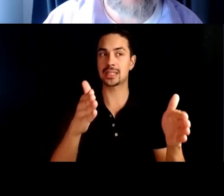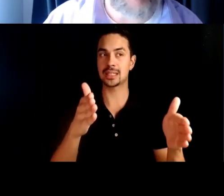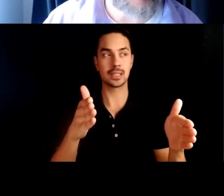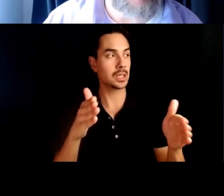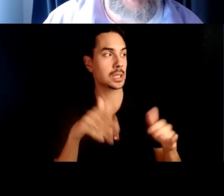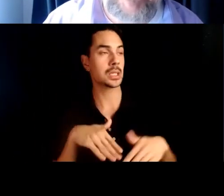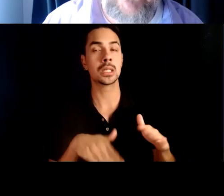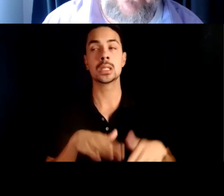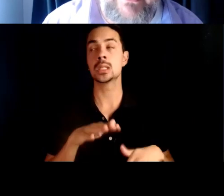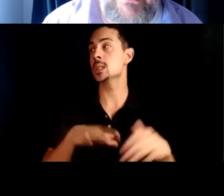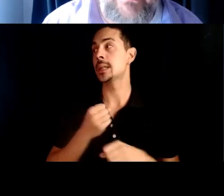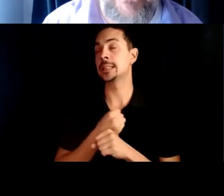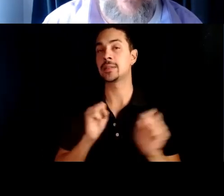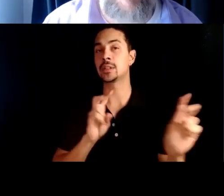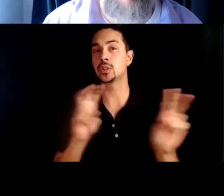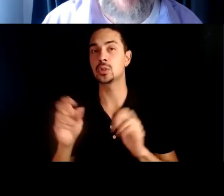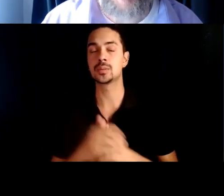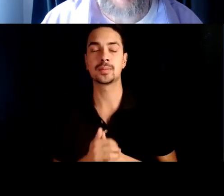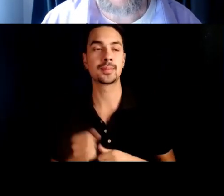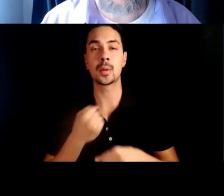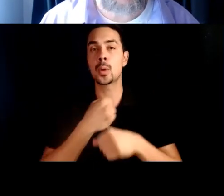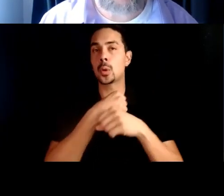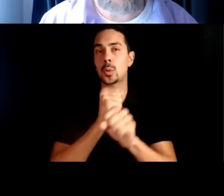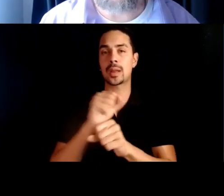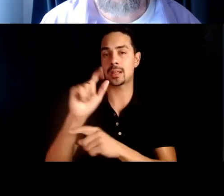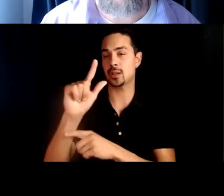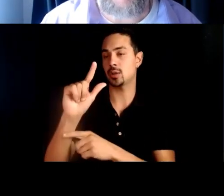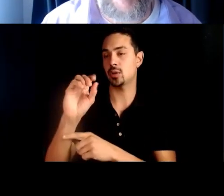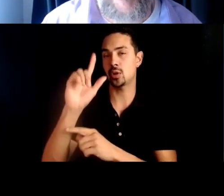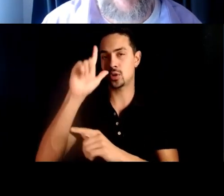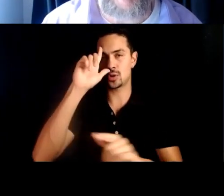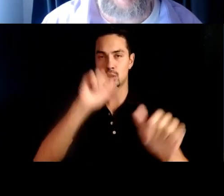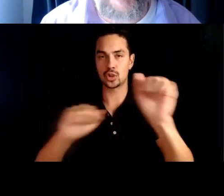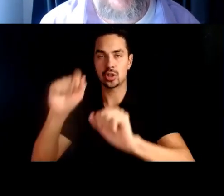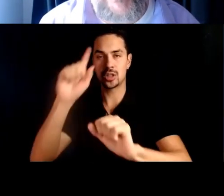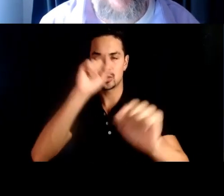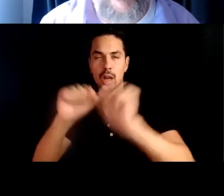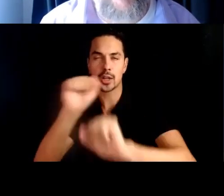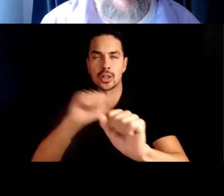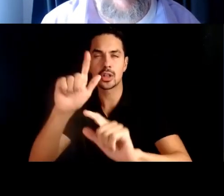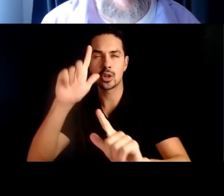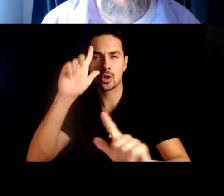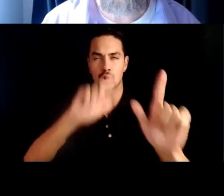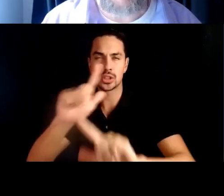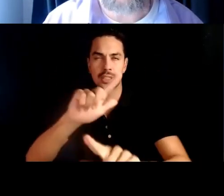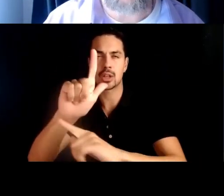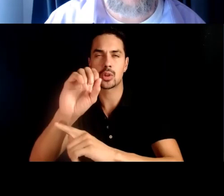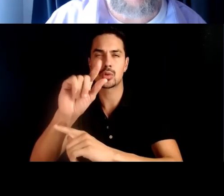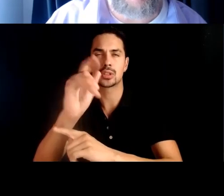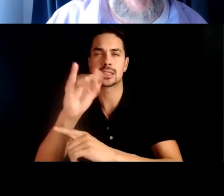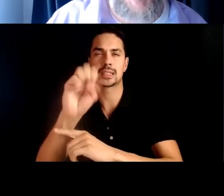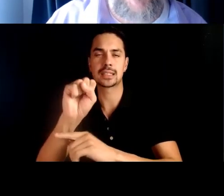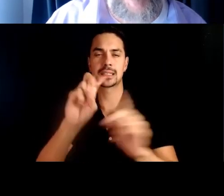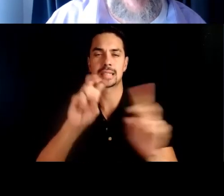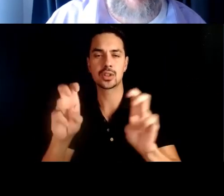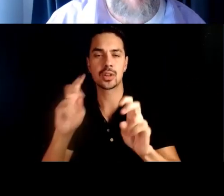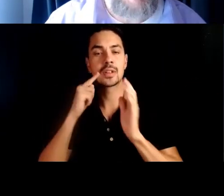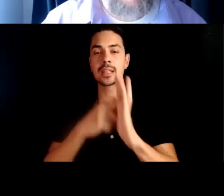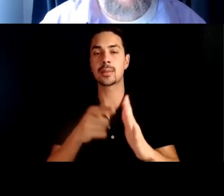it created some logistical issues. So if someone was supposed to live full-time in their new gender at work, but they couldn't yet change their name,